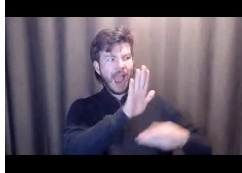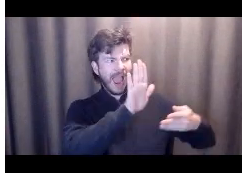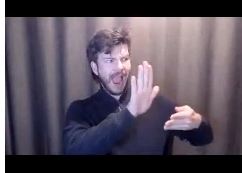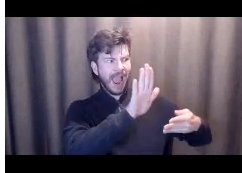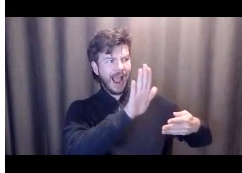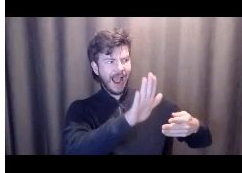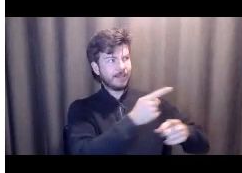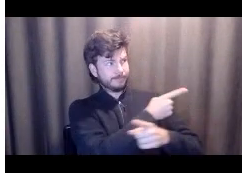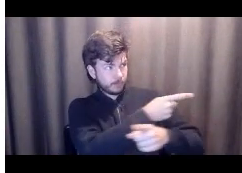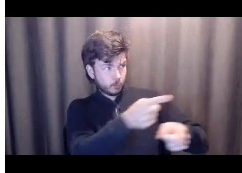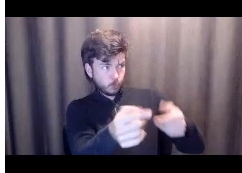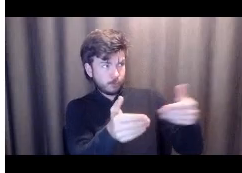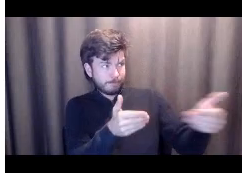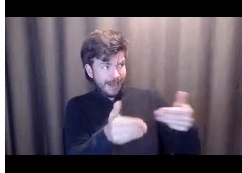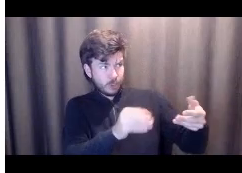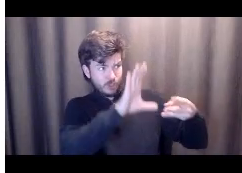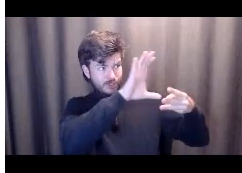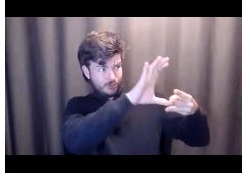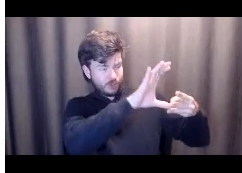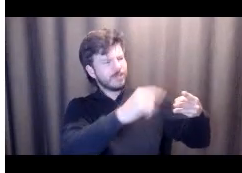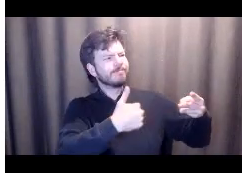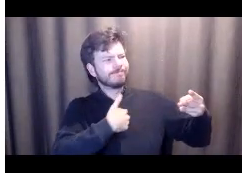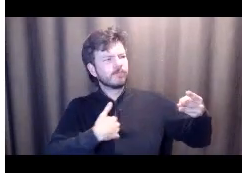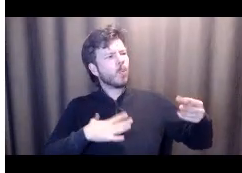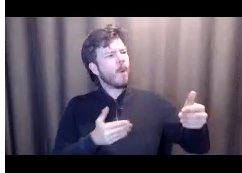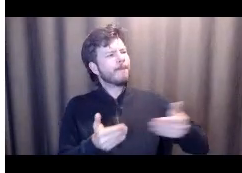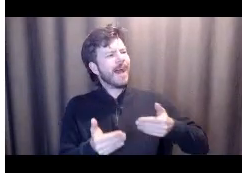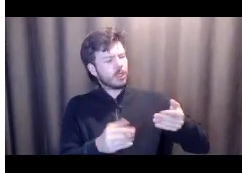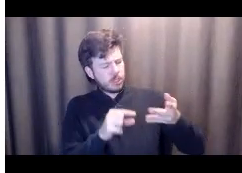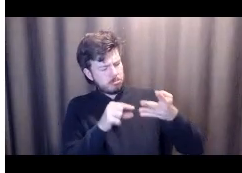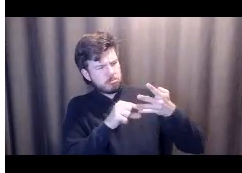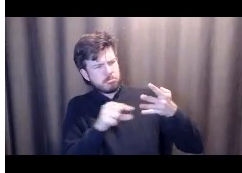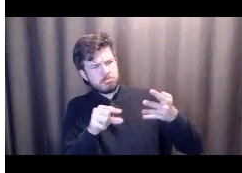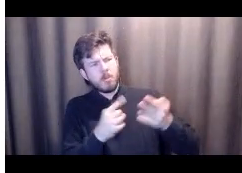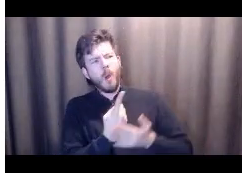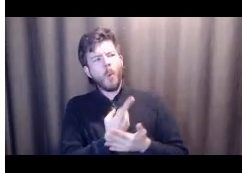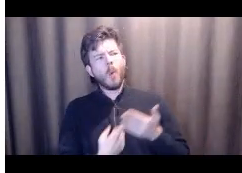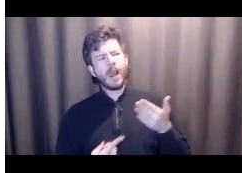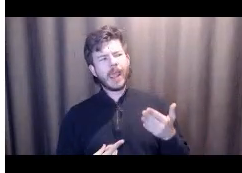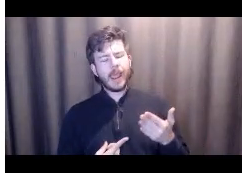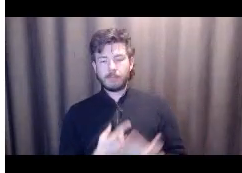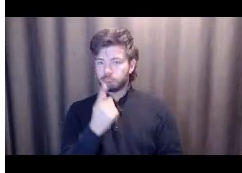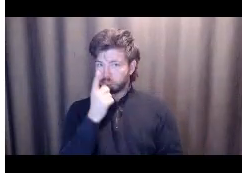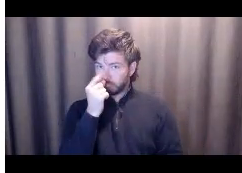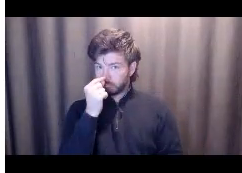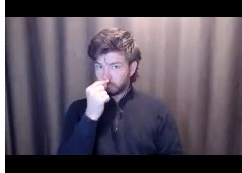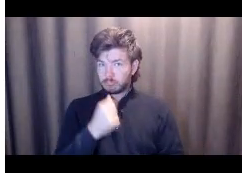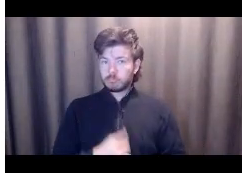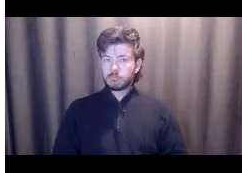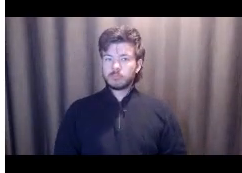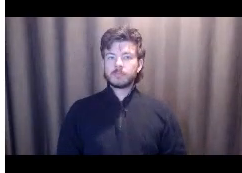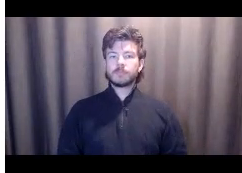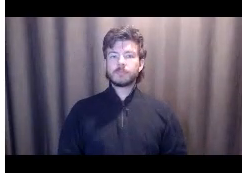build capacity and confidence, and family, friends or peer support networks can help.